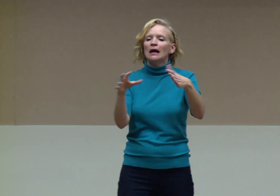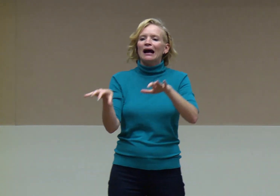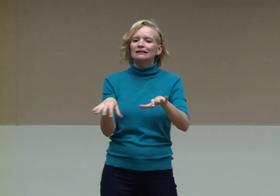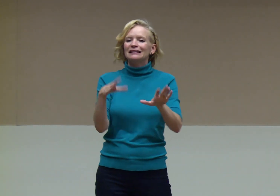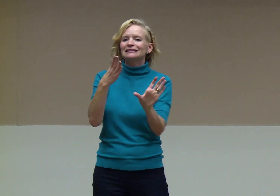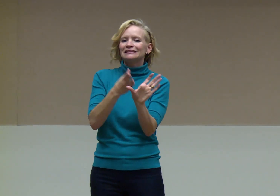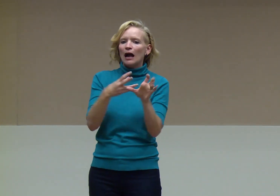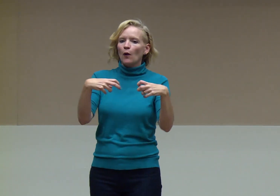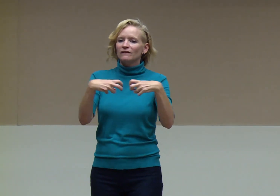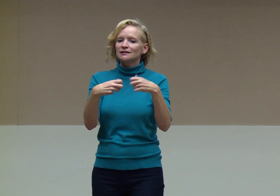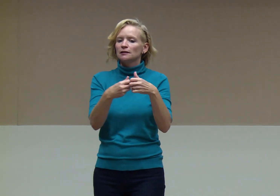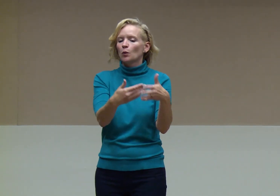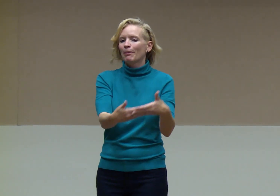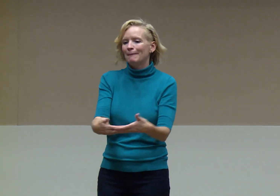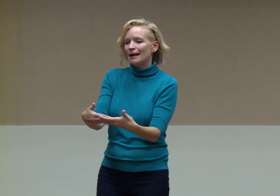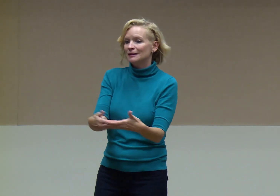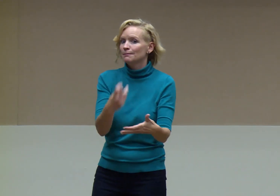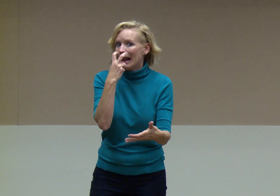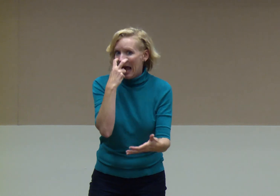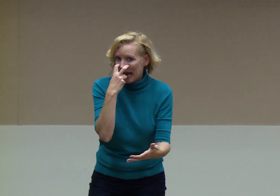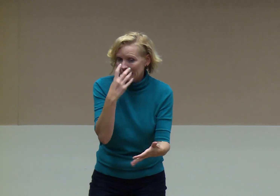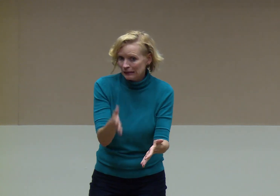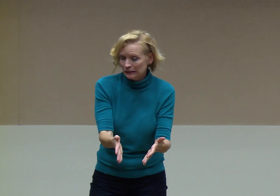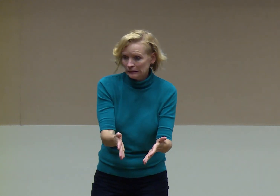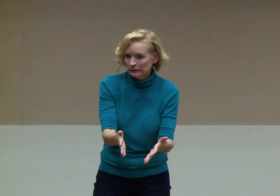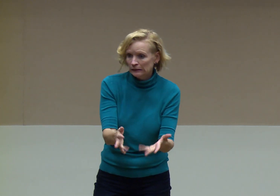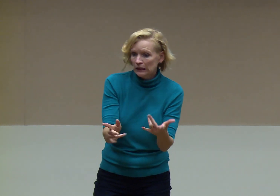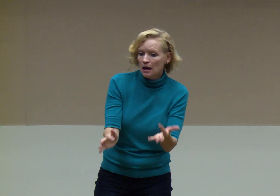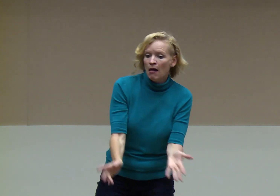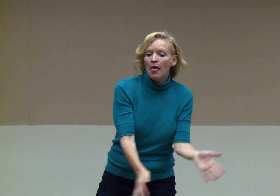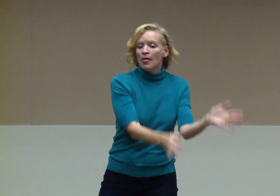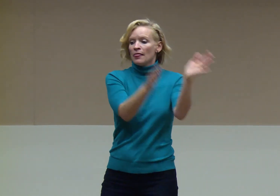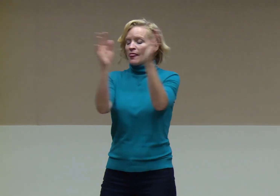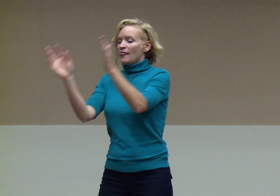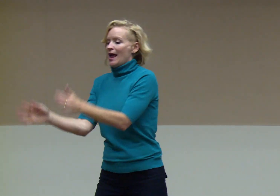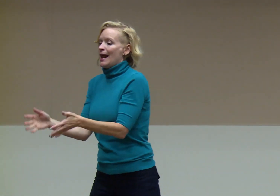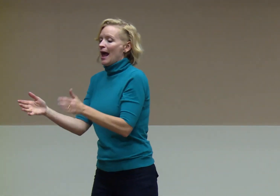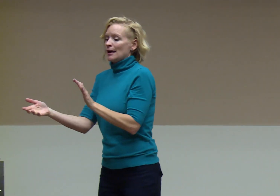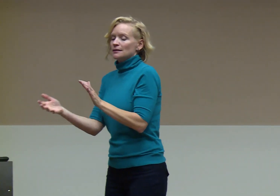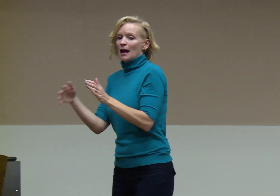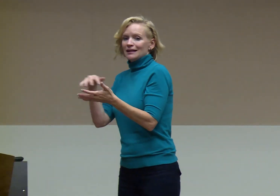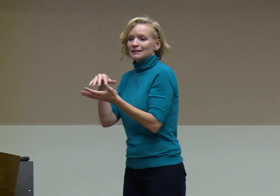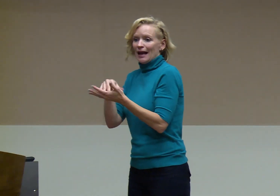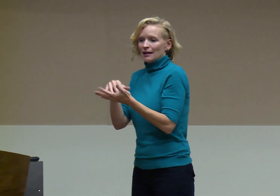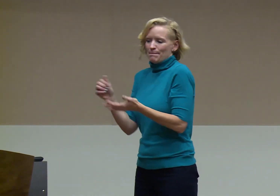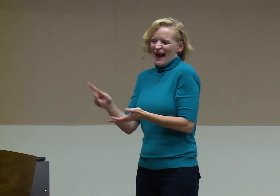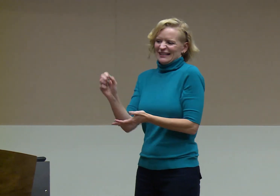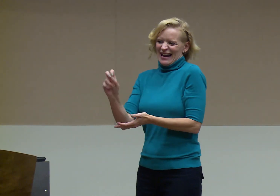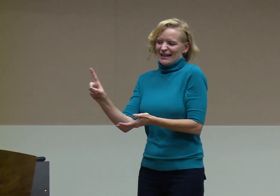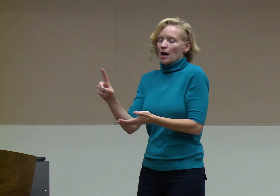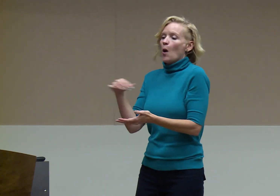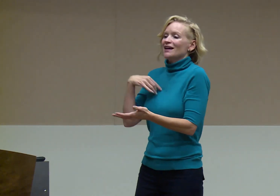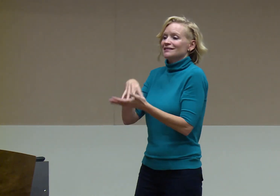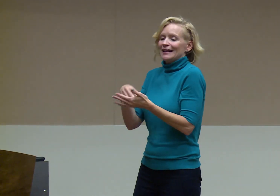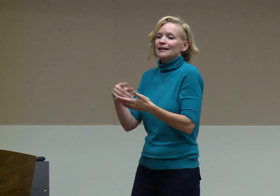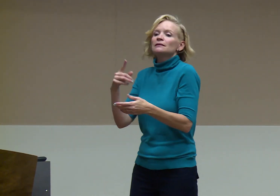I conducted psychophysics with blind infants. And from there, I started moving into-- well, moving back to San Diego,